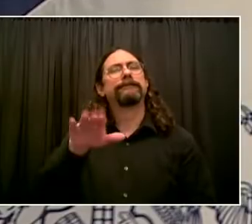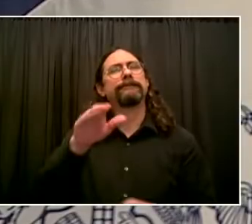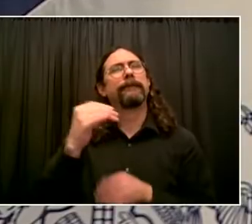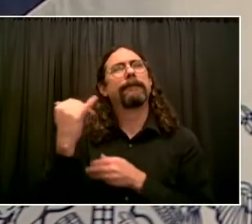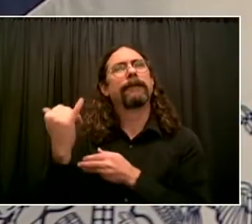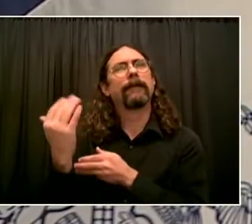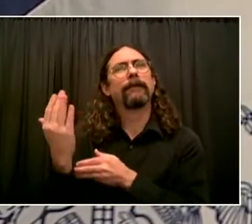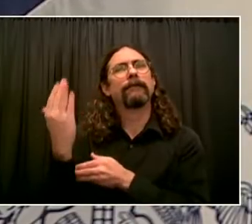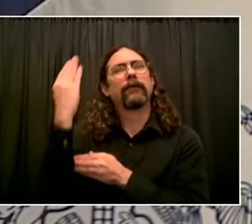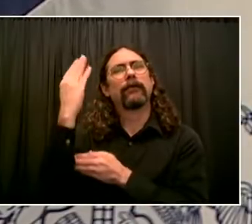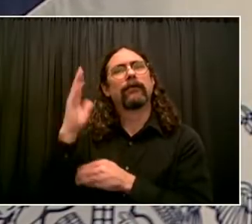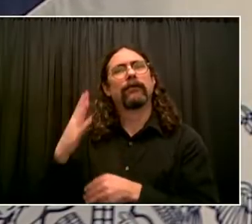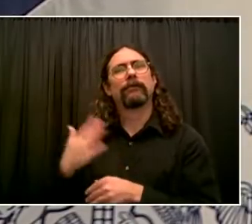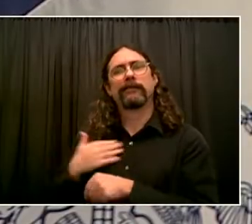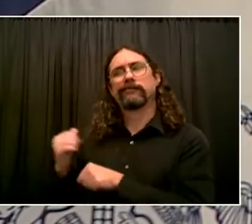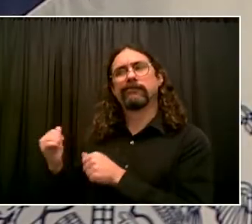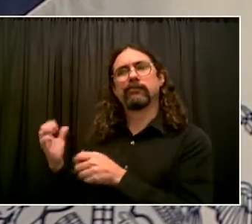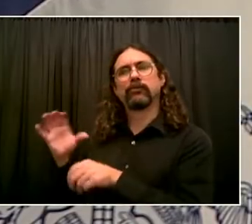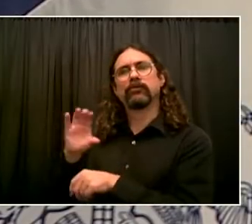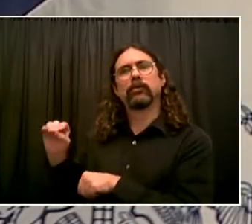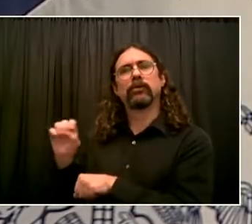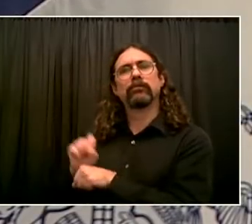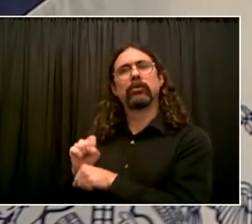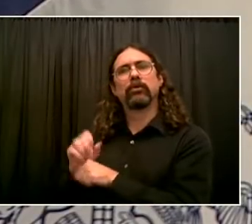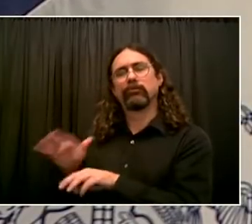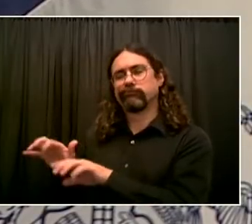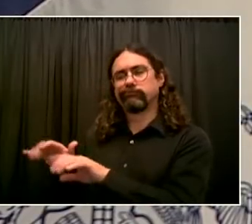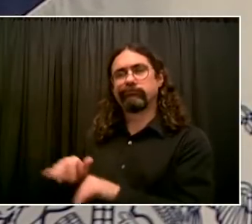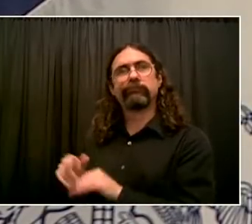COLLEAGUE GEORGE JOSEPH WROTE